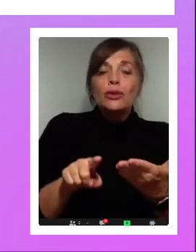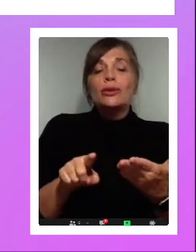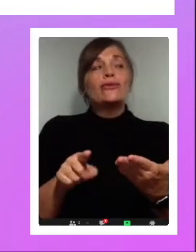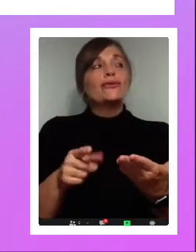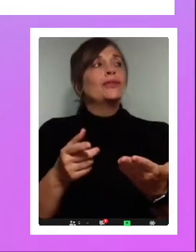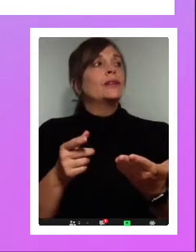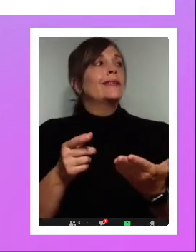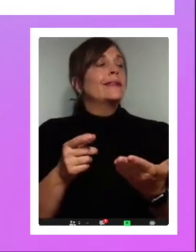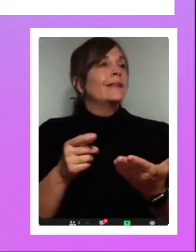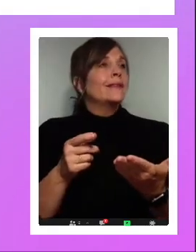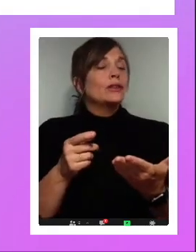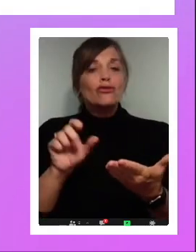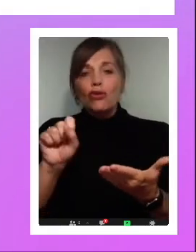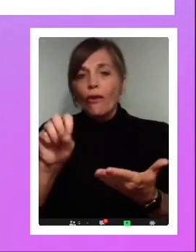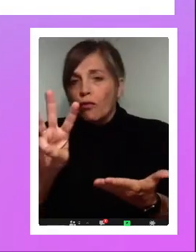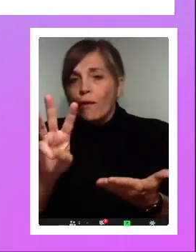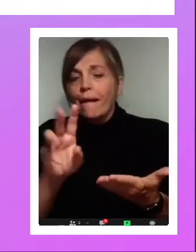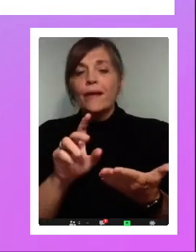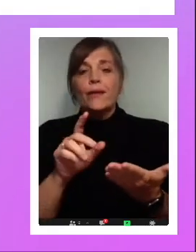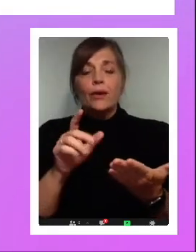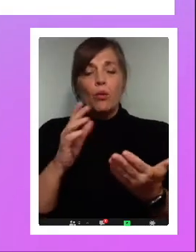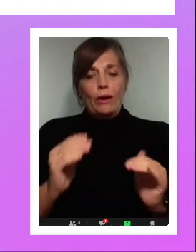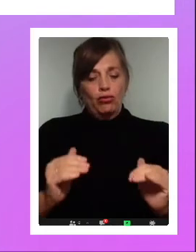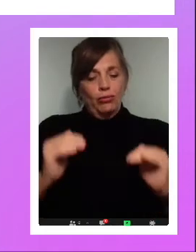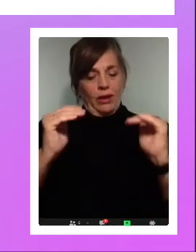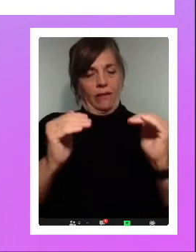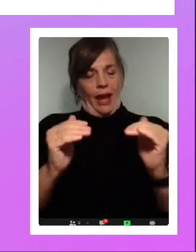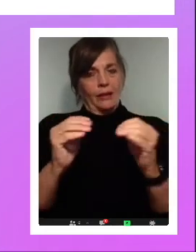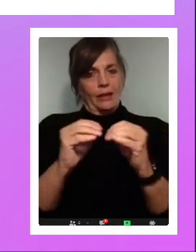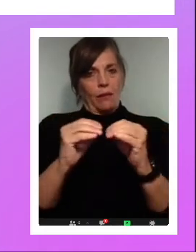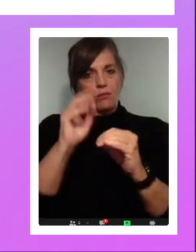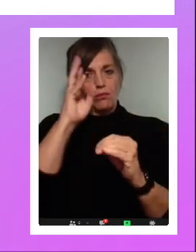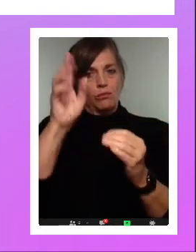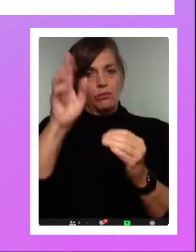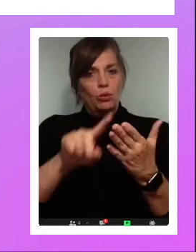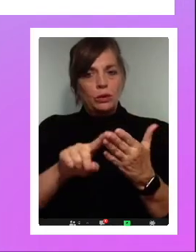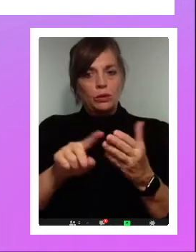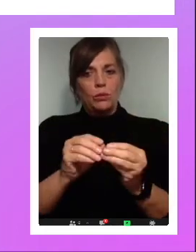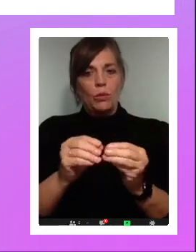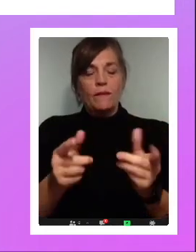So they designed or had designed and built a packet switch network called ARPANET